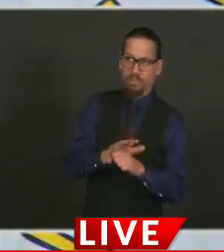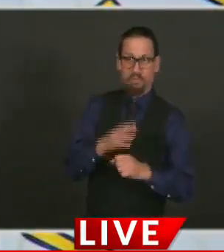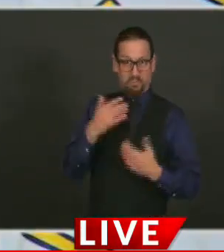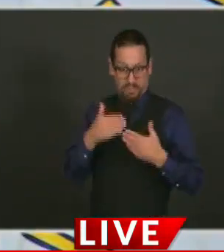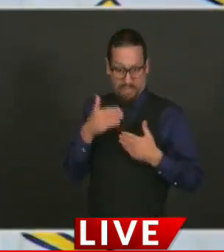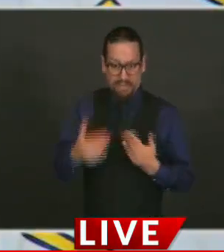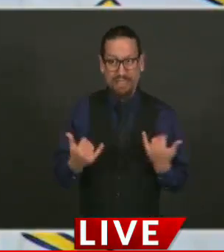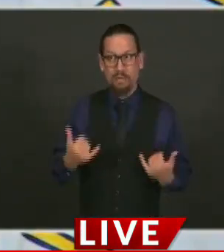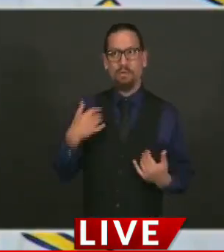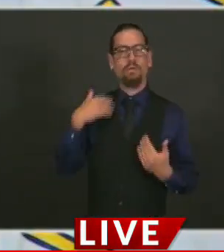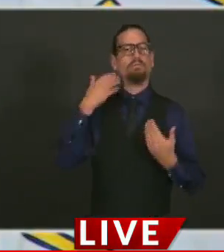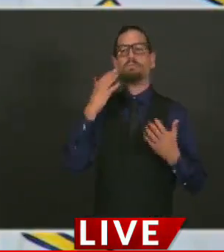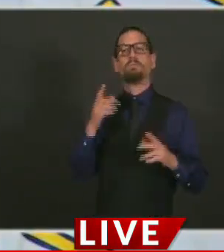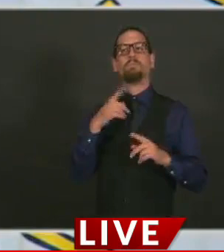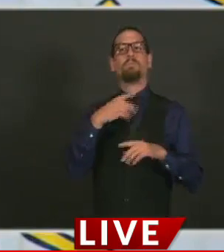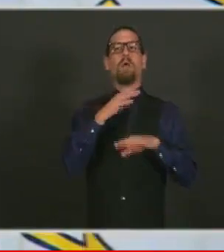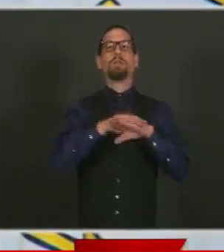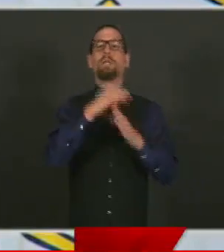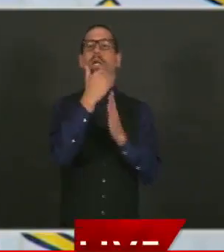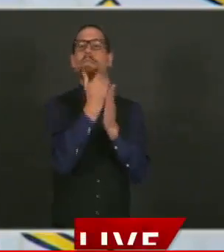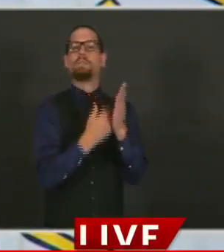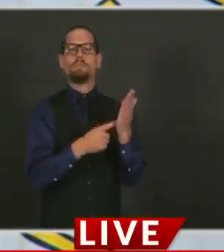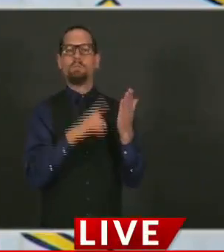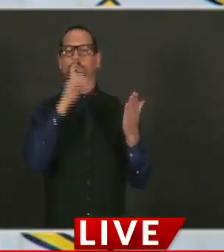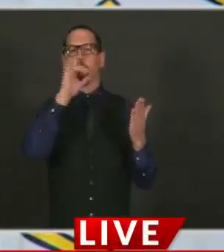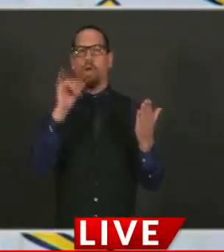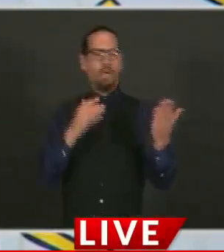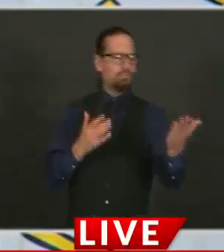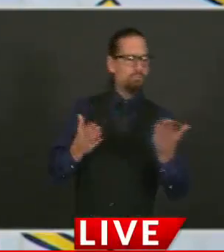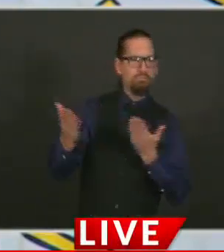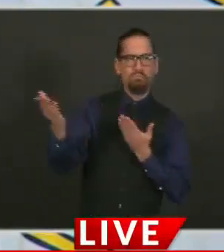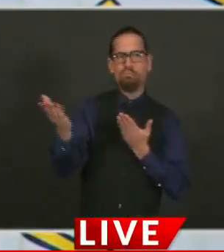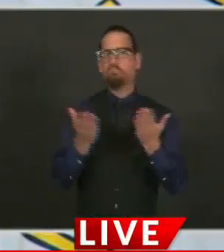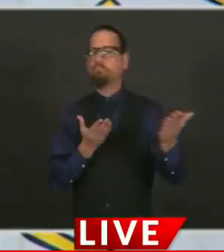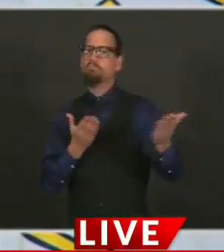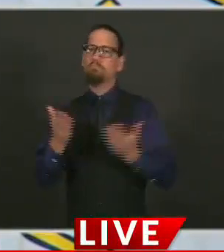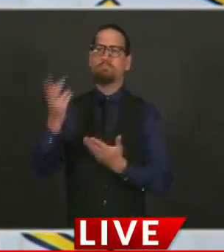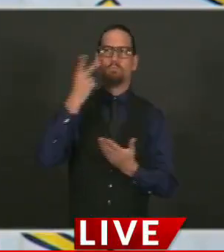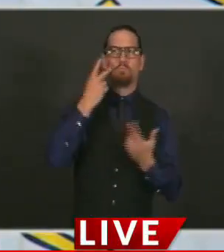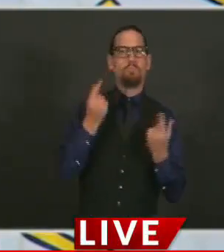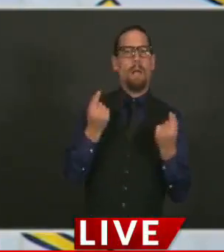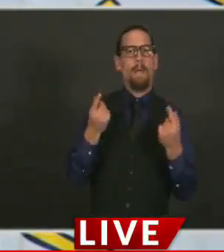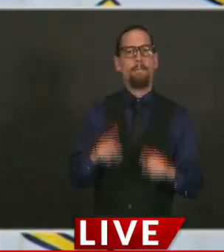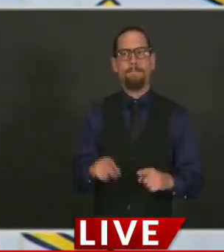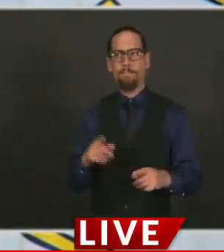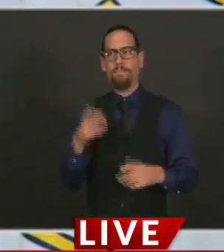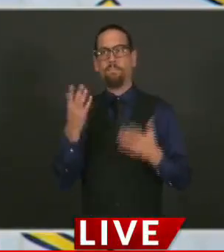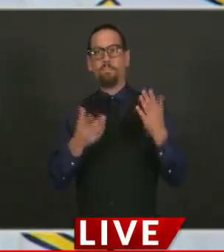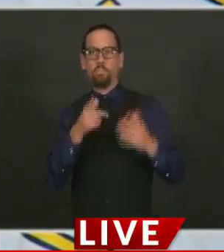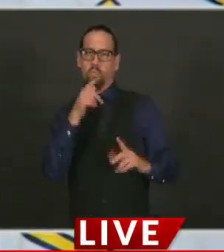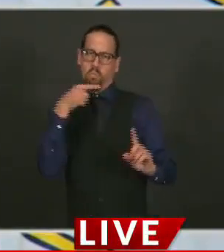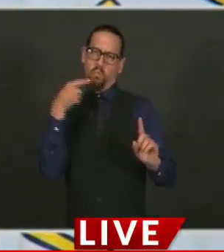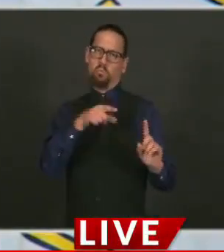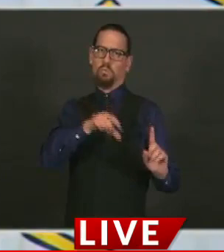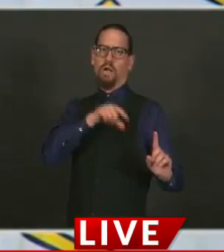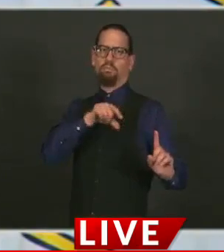CONTINUE THAT TRACK RECORD. AS ALWAYS, I WILL INTERVIEW EVERYONE AND PICK WHO I THINK IS TERRIFIC.